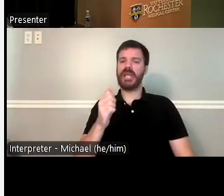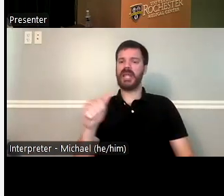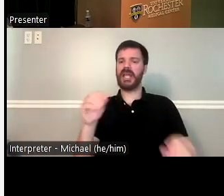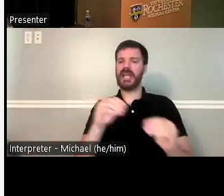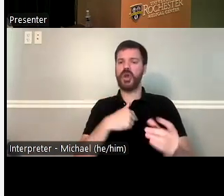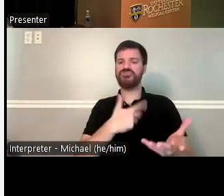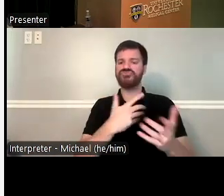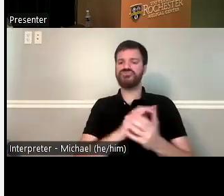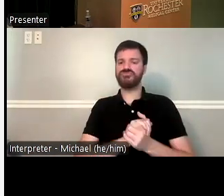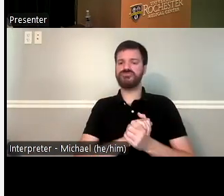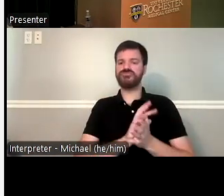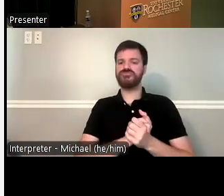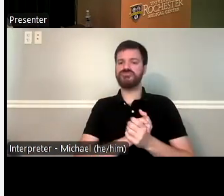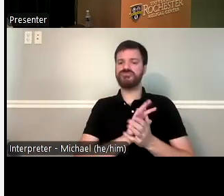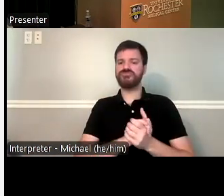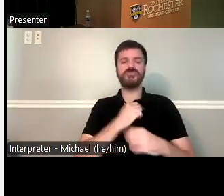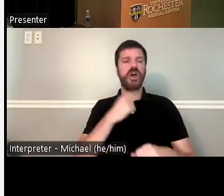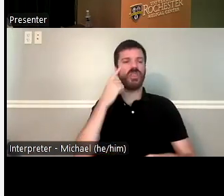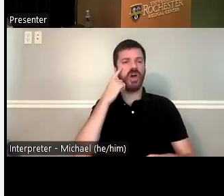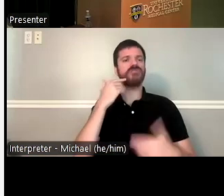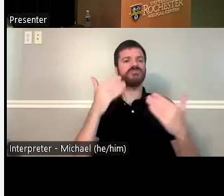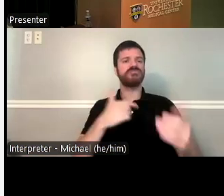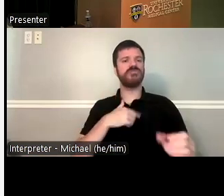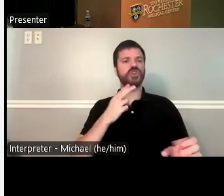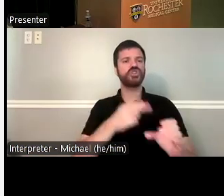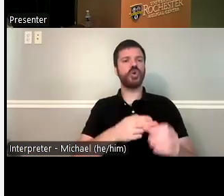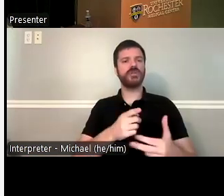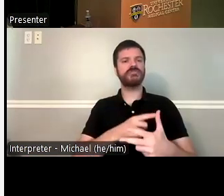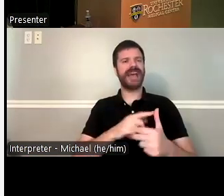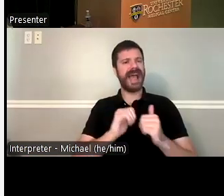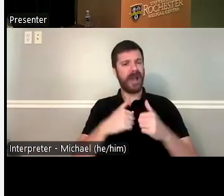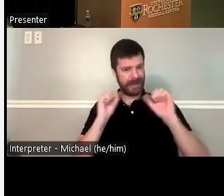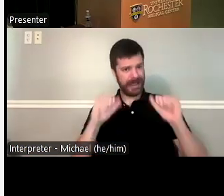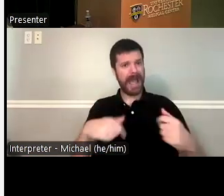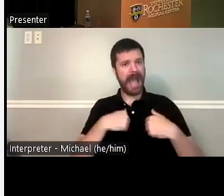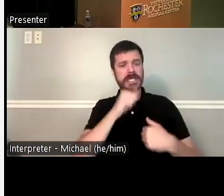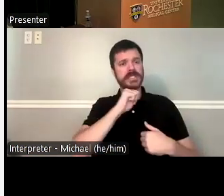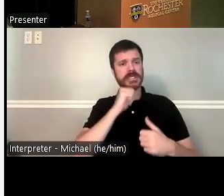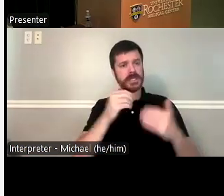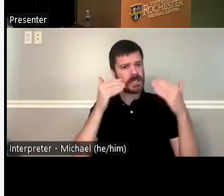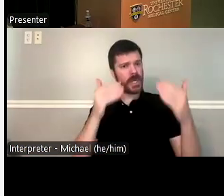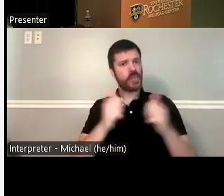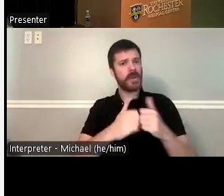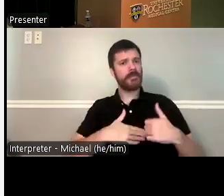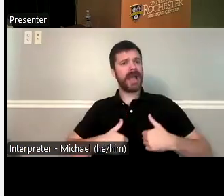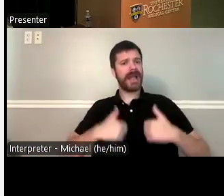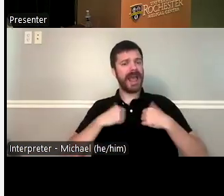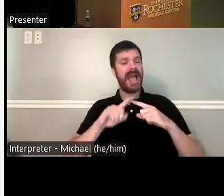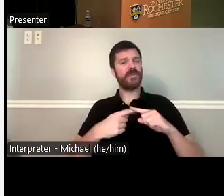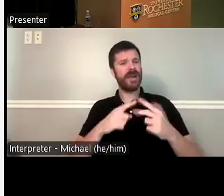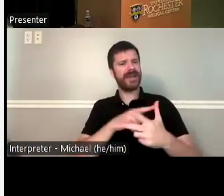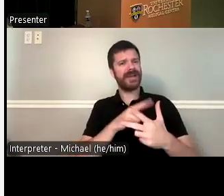so I thought I would join him how could I go on and live my life when his life was lost so this